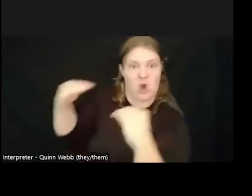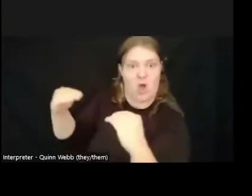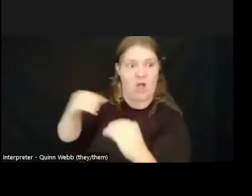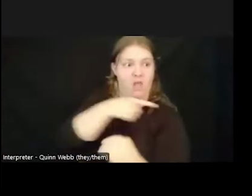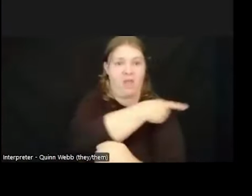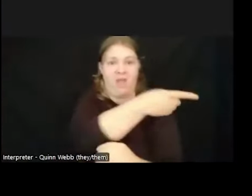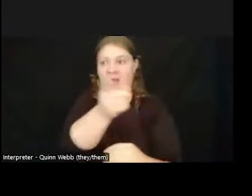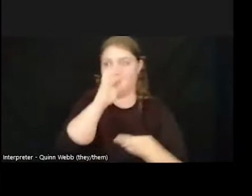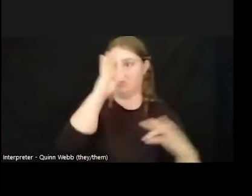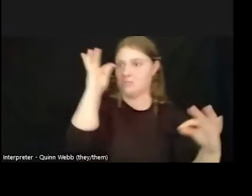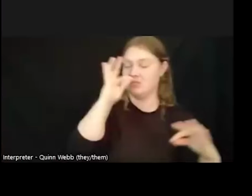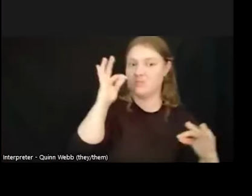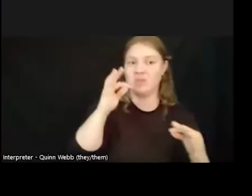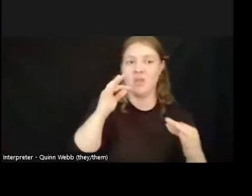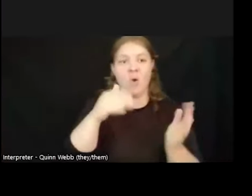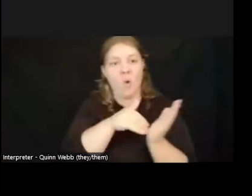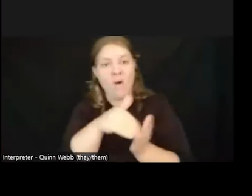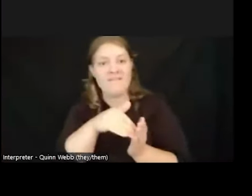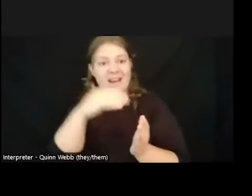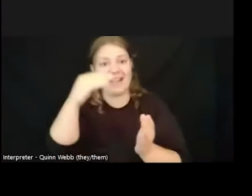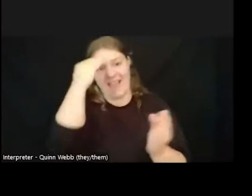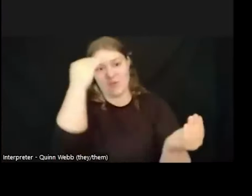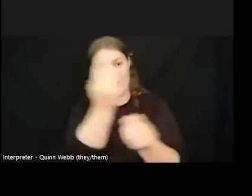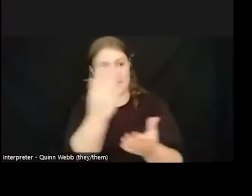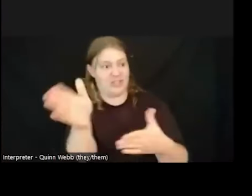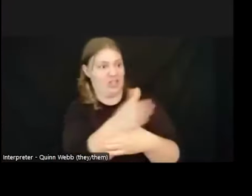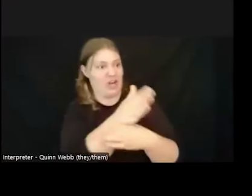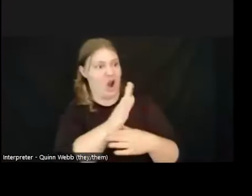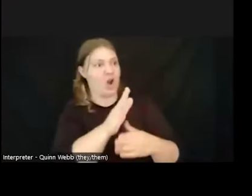when information is being conveyed we have to make sure that we're speaking to individuals in